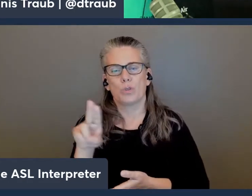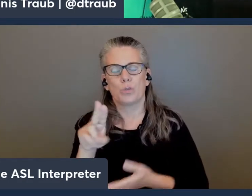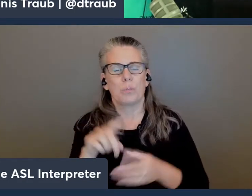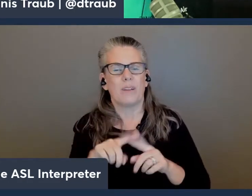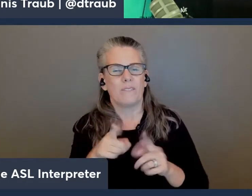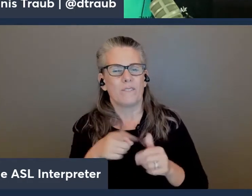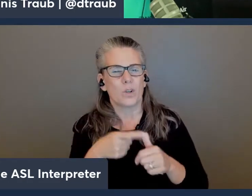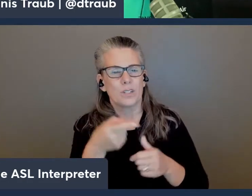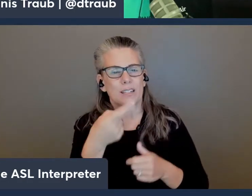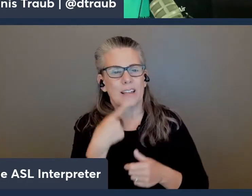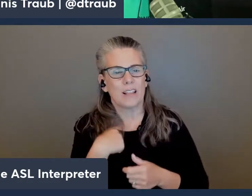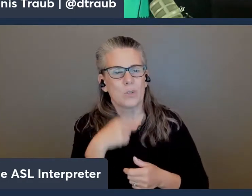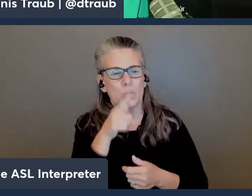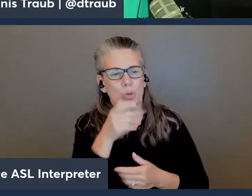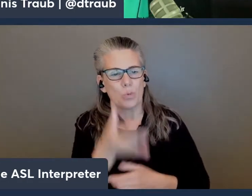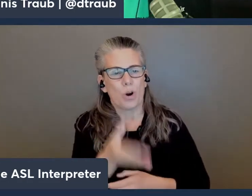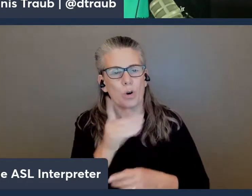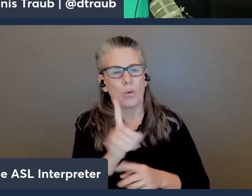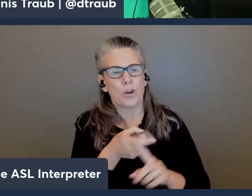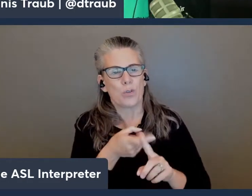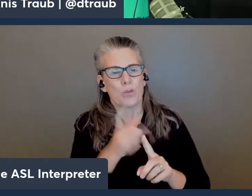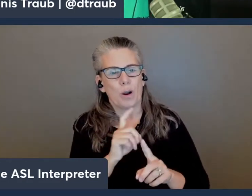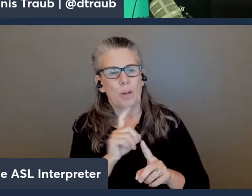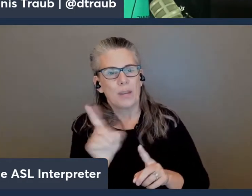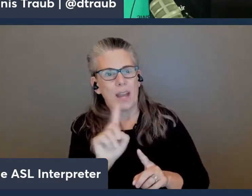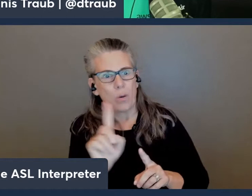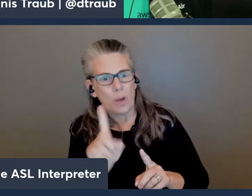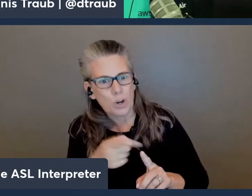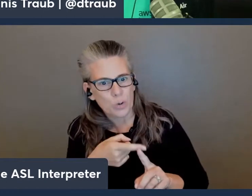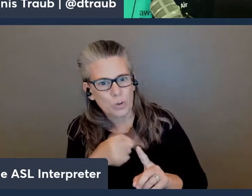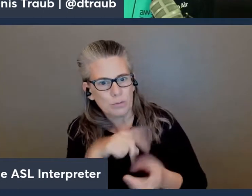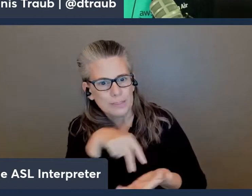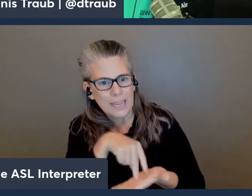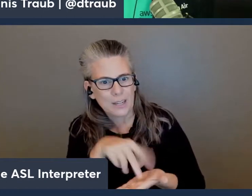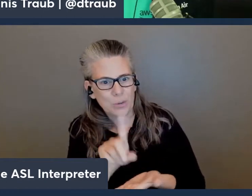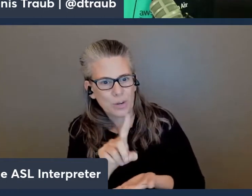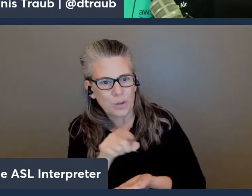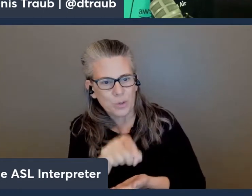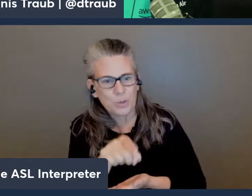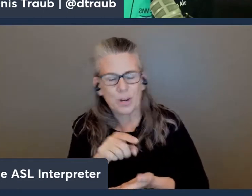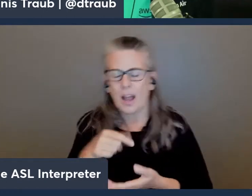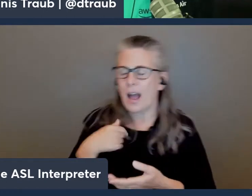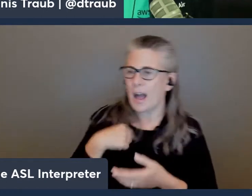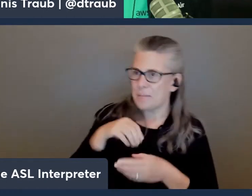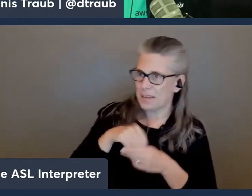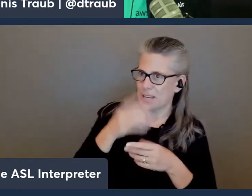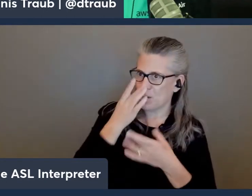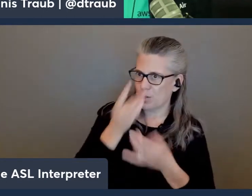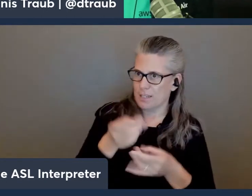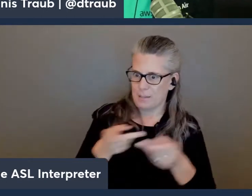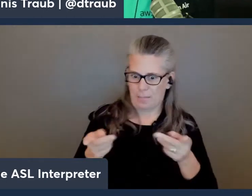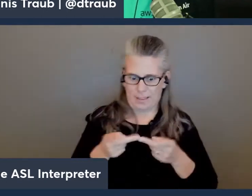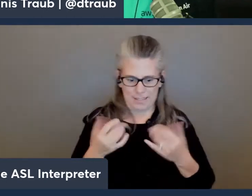Especially where do you join us from? Yeah, yeah. It looks amazing. I'm in a very interesting spot right now. So my name is Aaron Friedman.